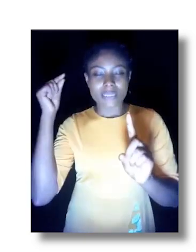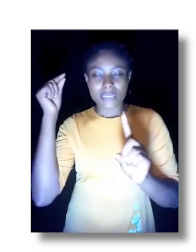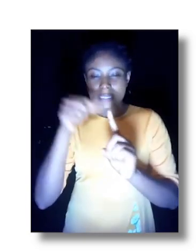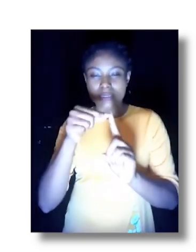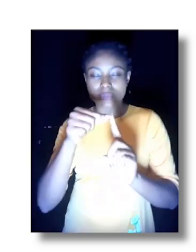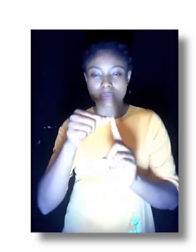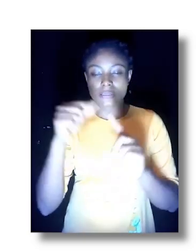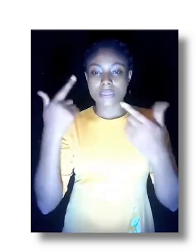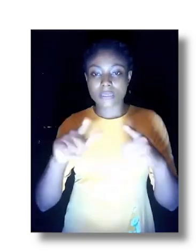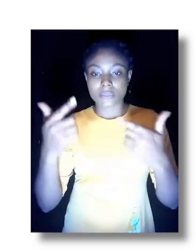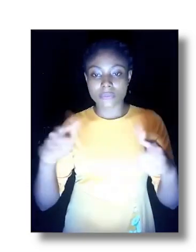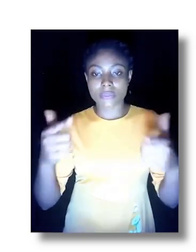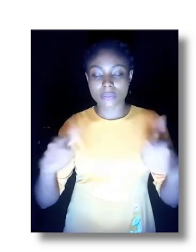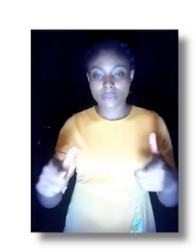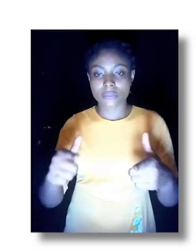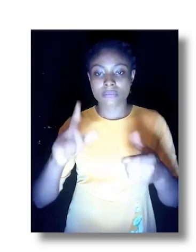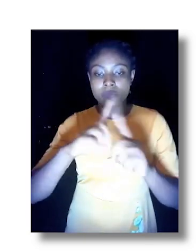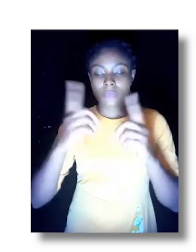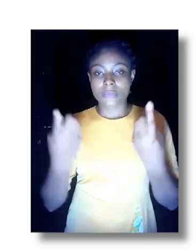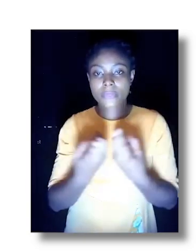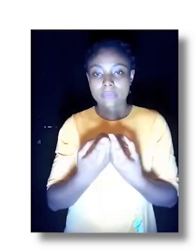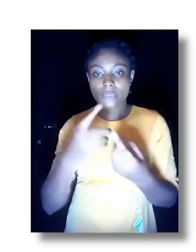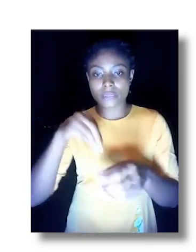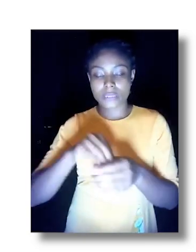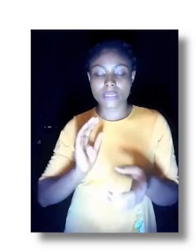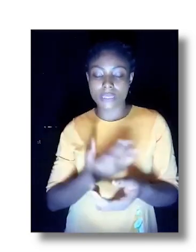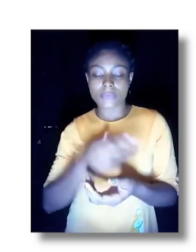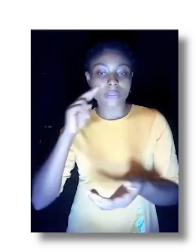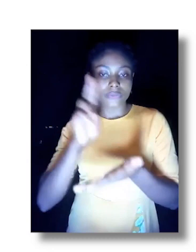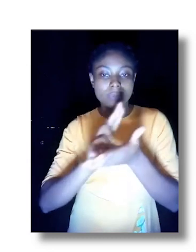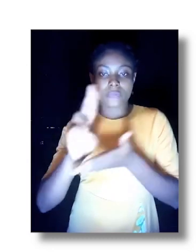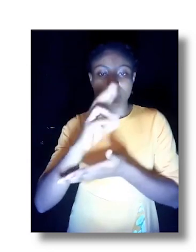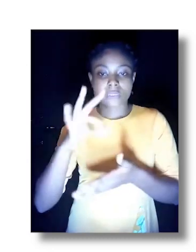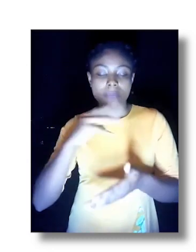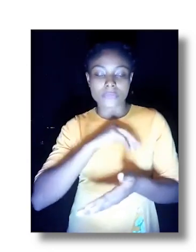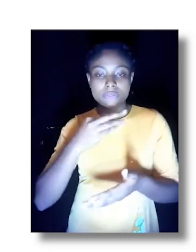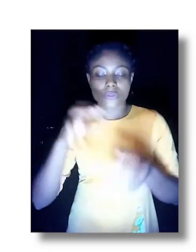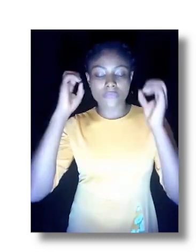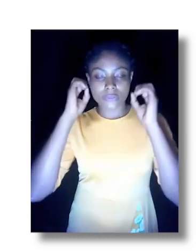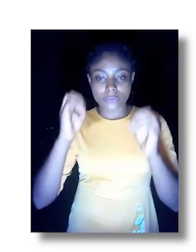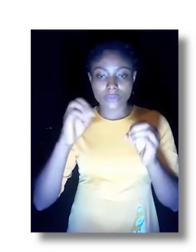Ministries of Women Affairs both of which work with the Deaf persons.